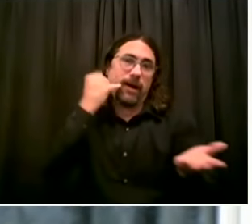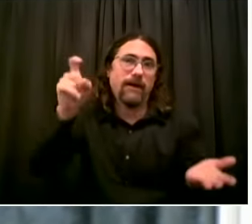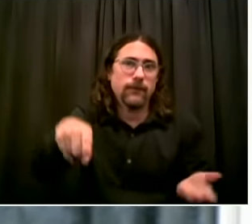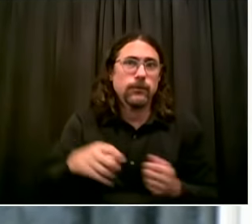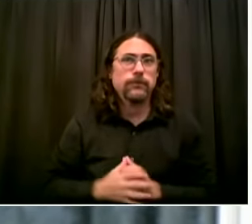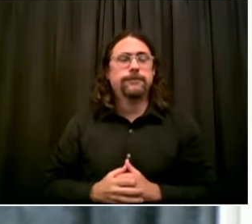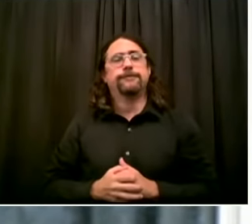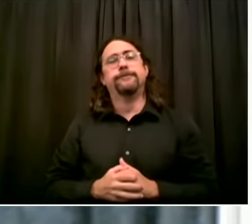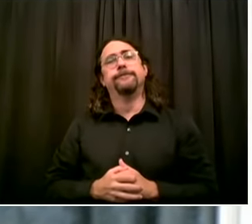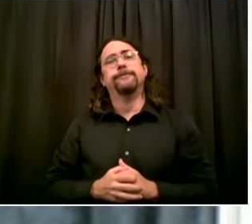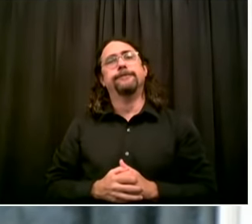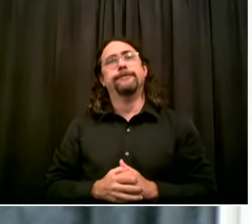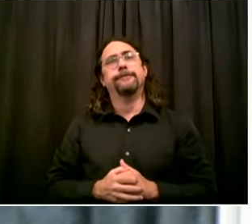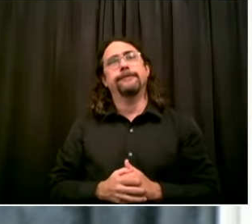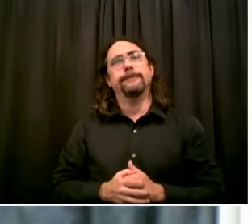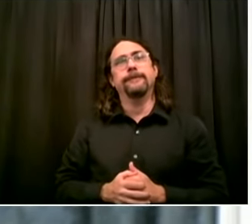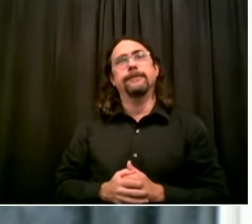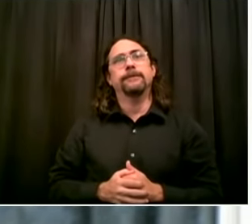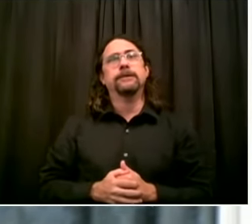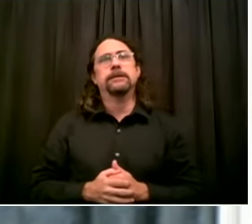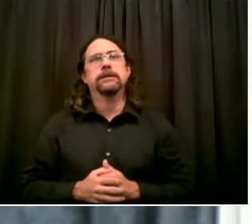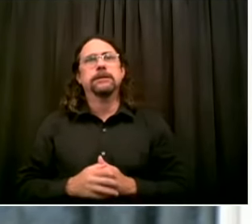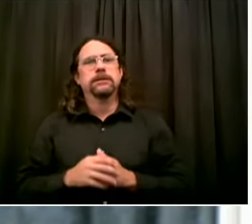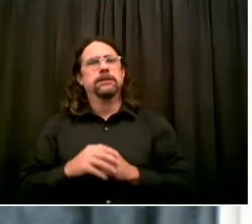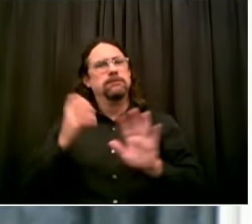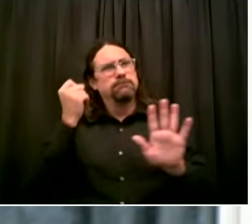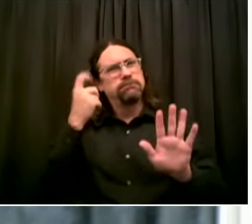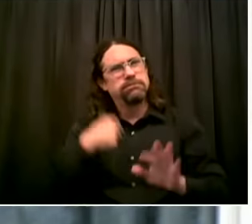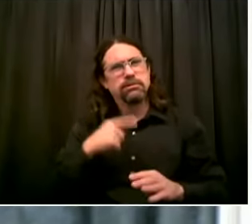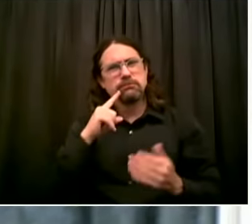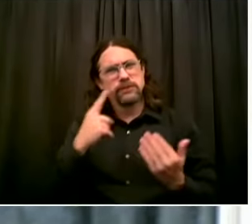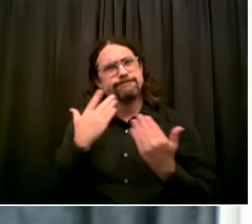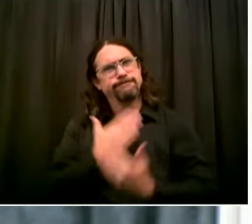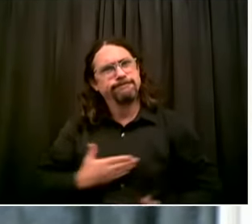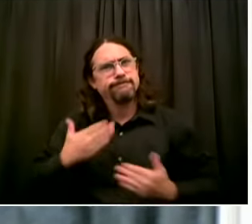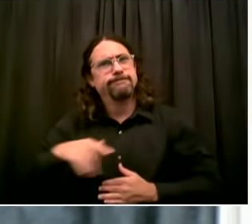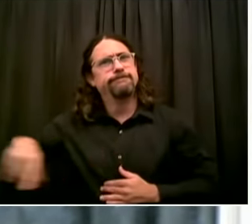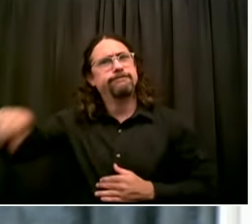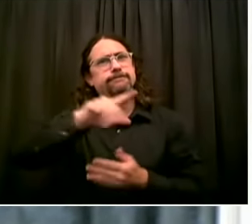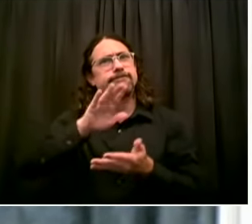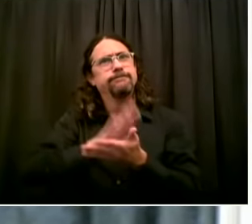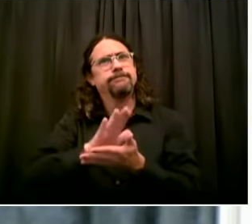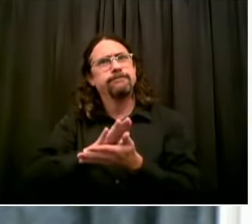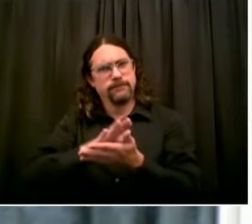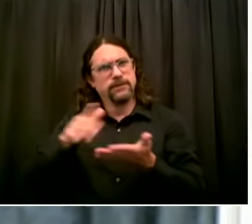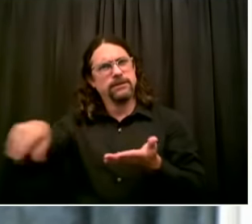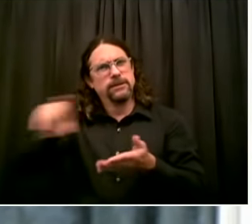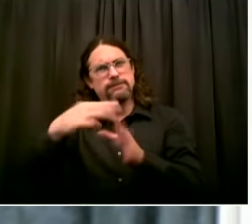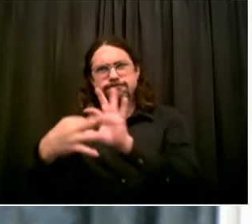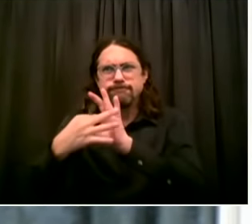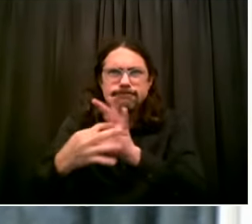CREATES A SAFETY HAZARD AND BASED